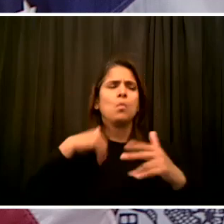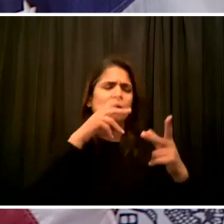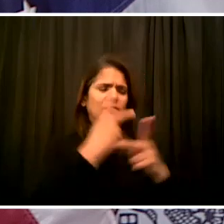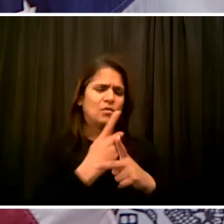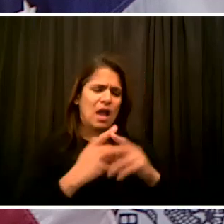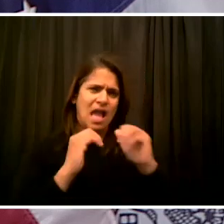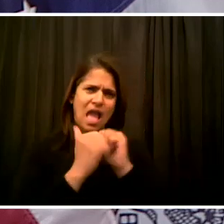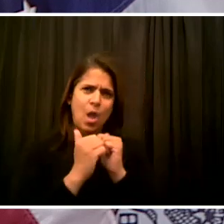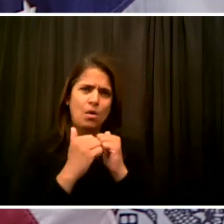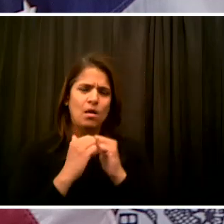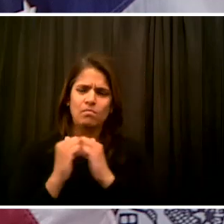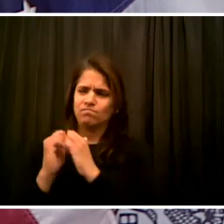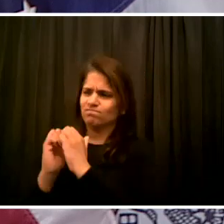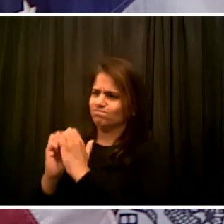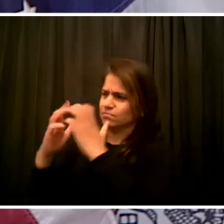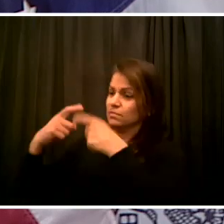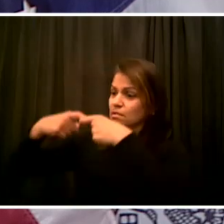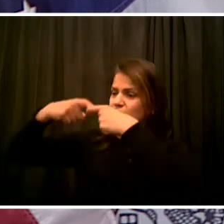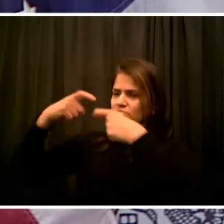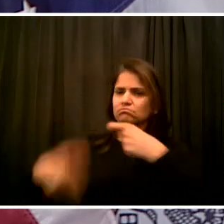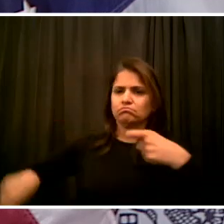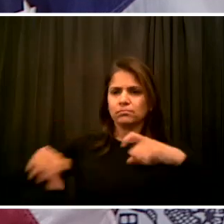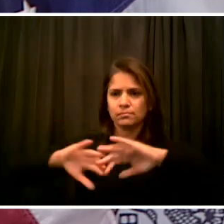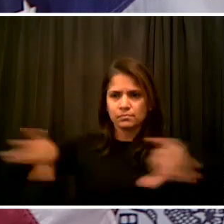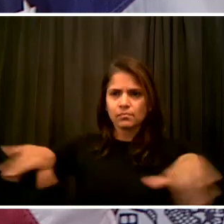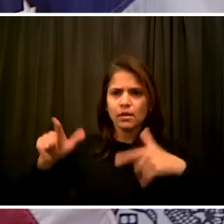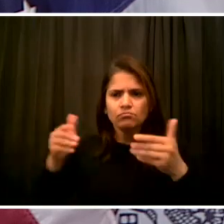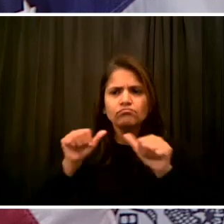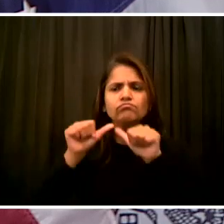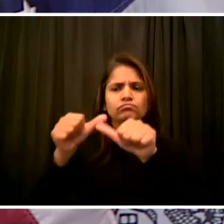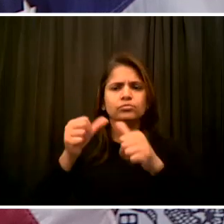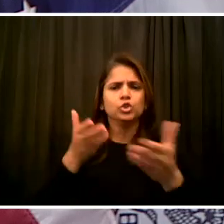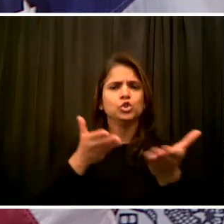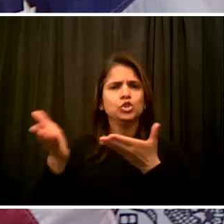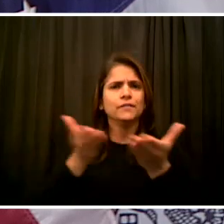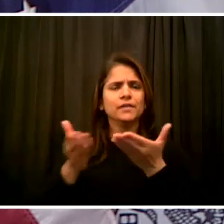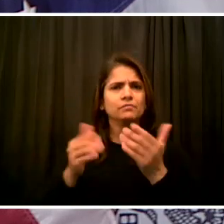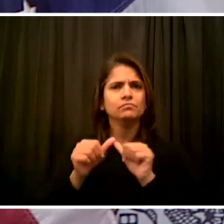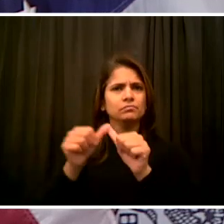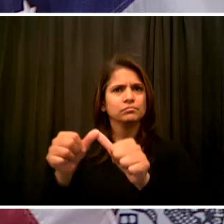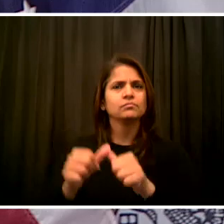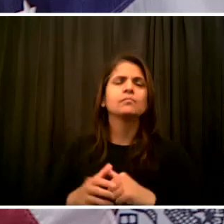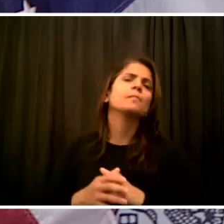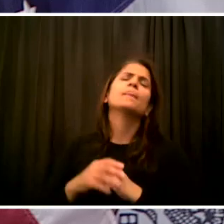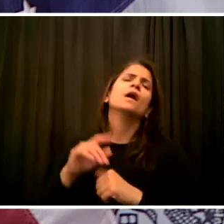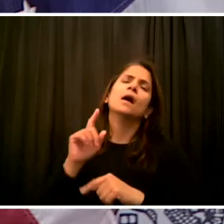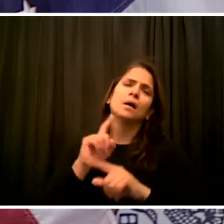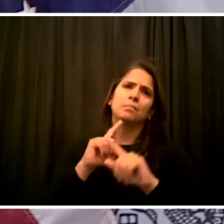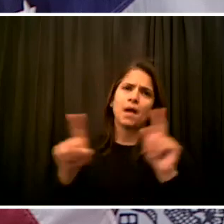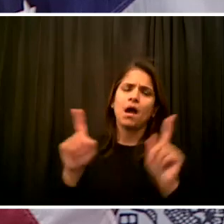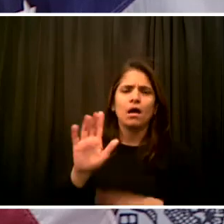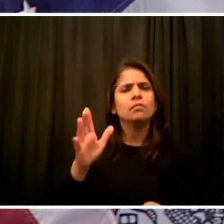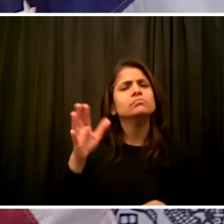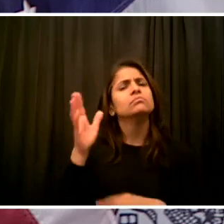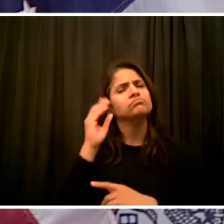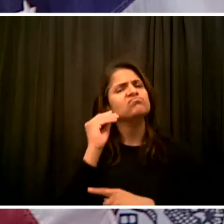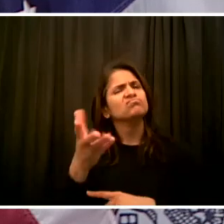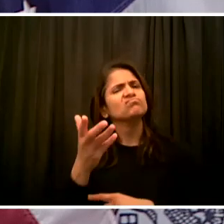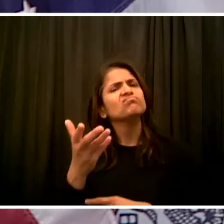BRING IT BACK. IF IT CAN ONLY BE DONE PERSONALLY IN PERSON, WHEN WE DID DO THAT IN